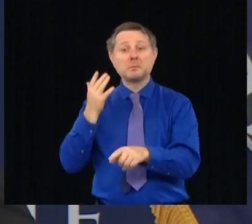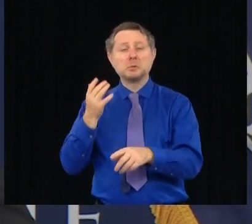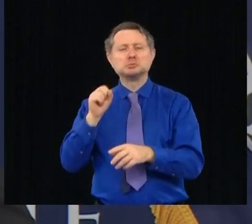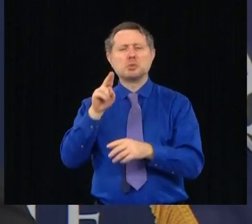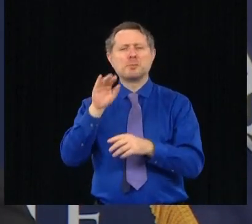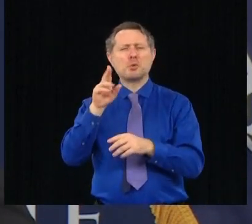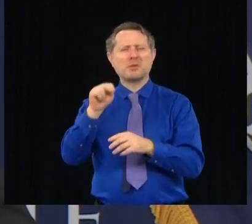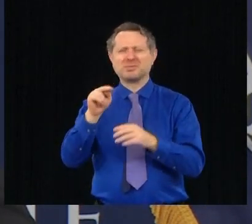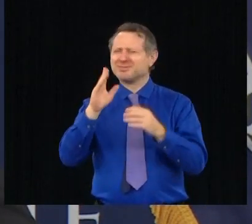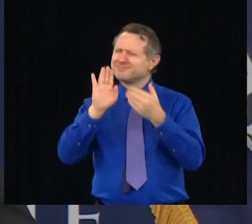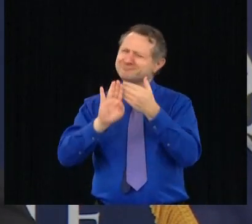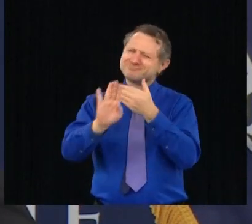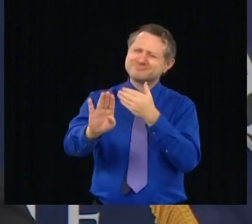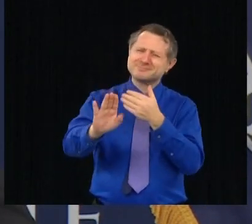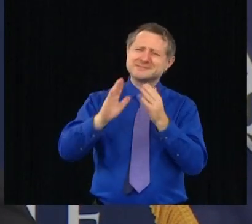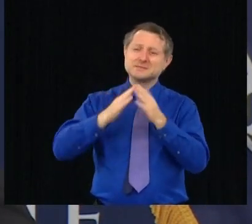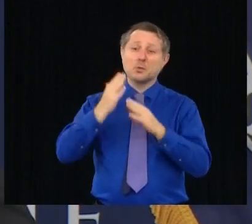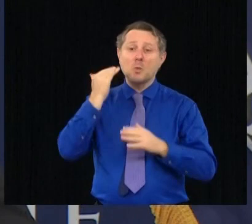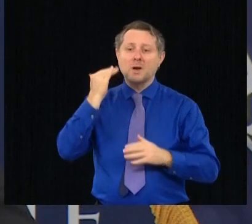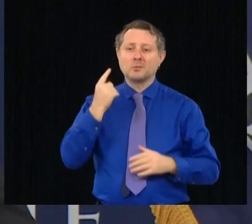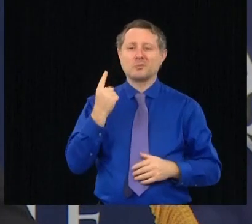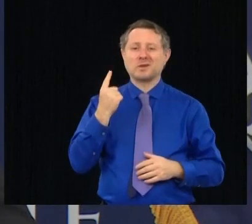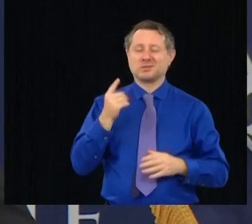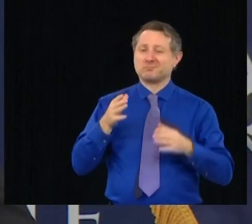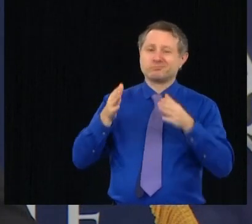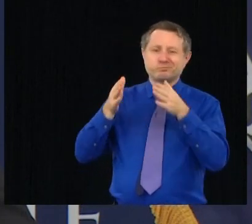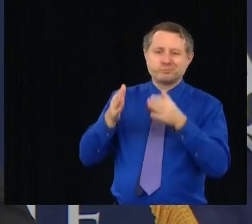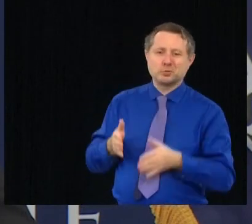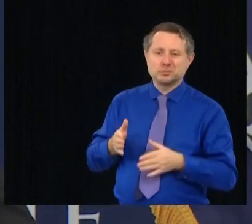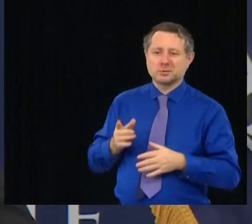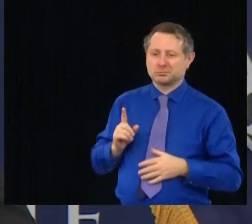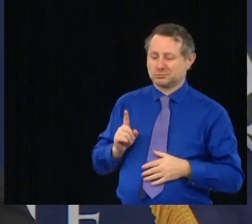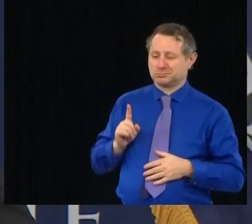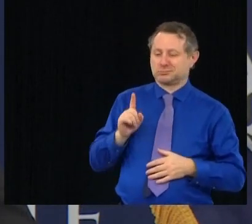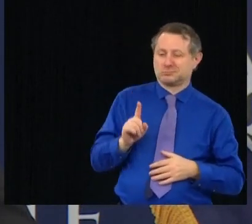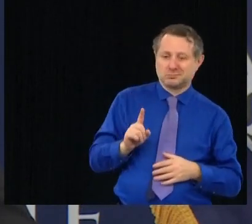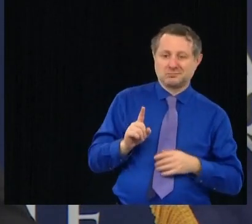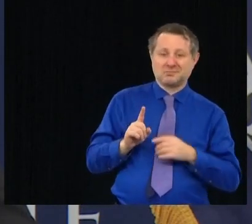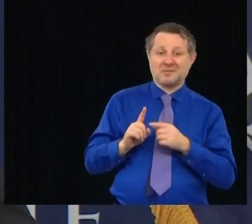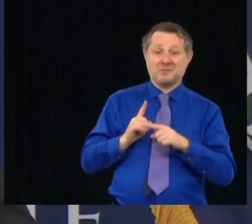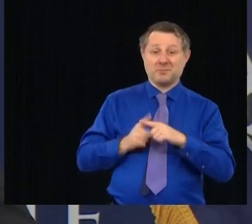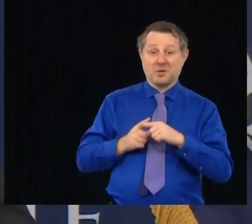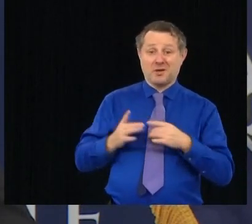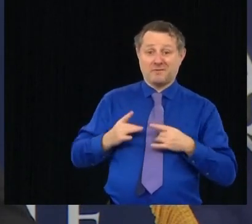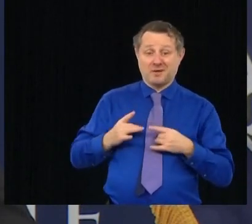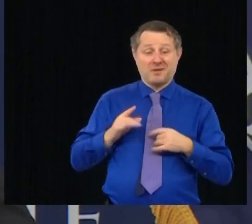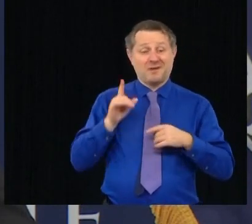IN NEW ROCHELLE AND WEST